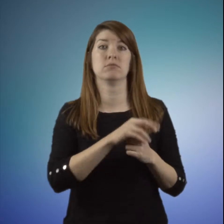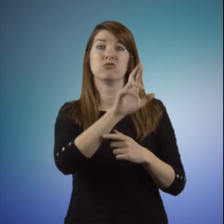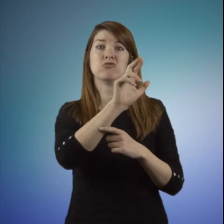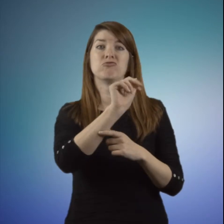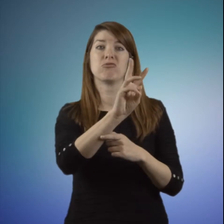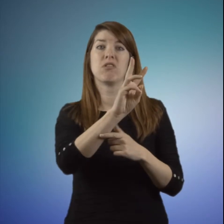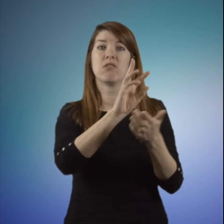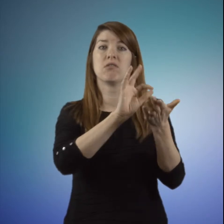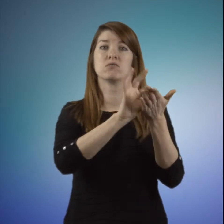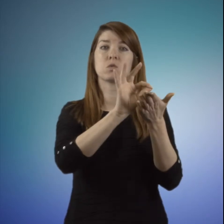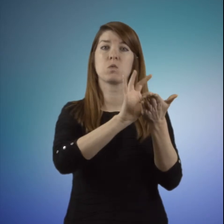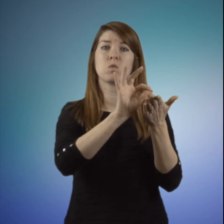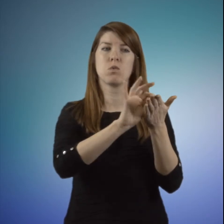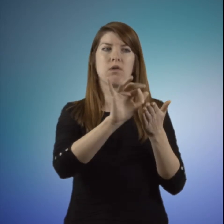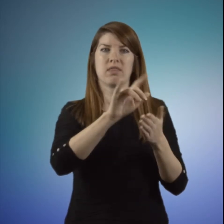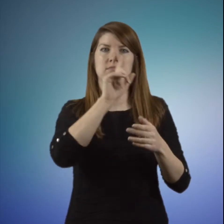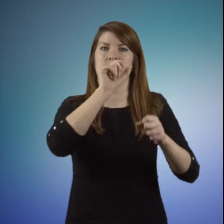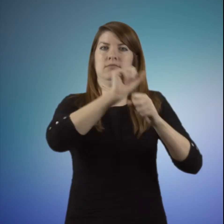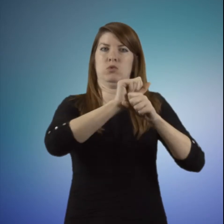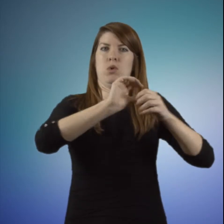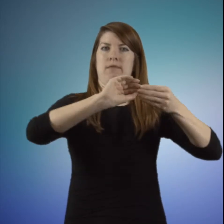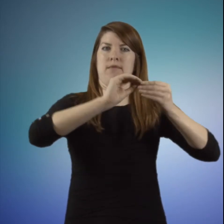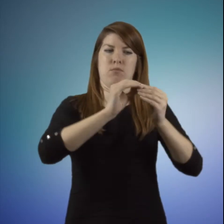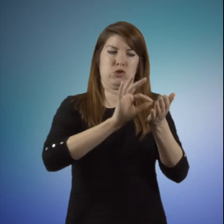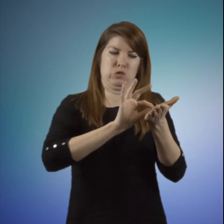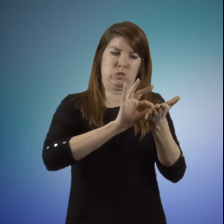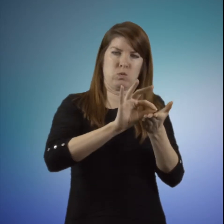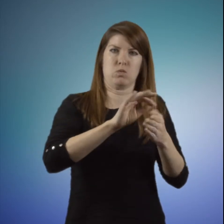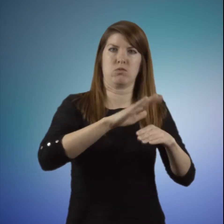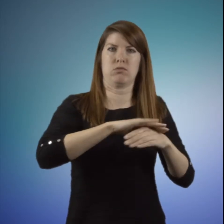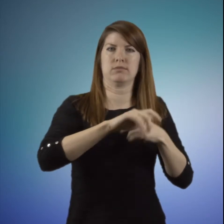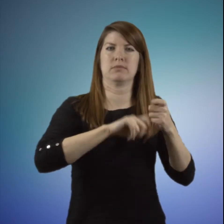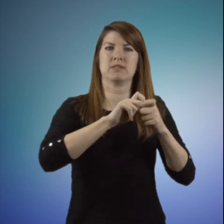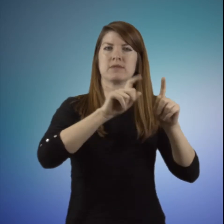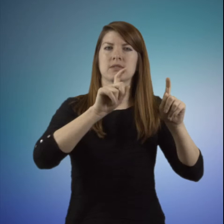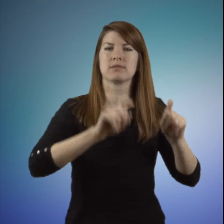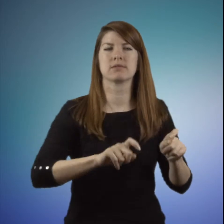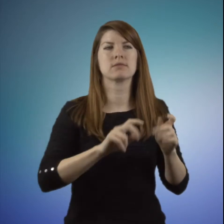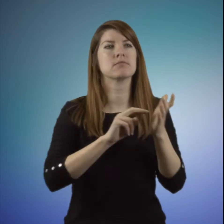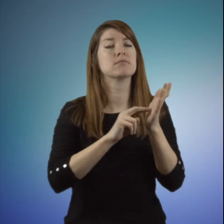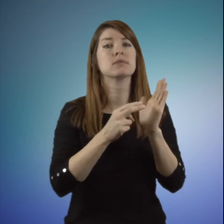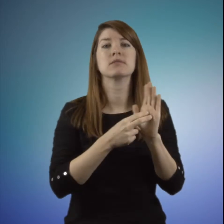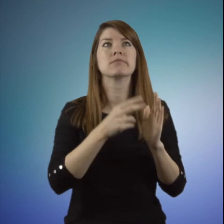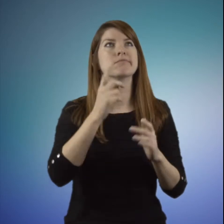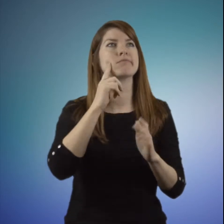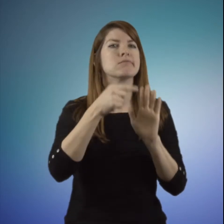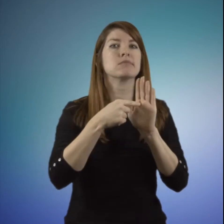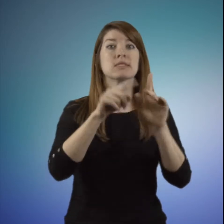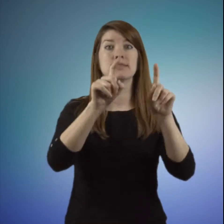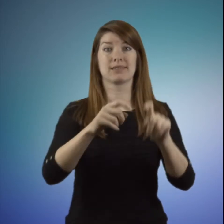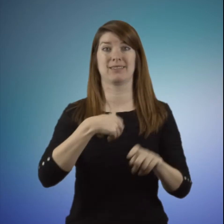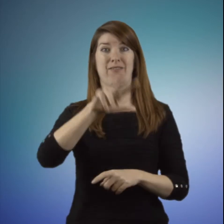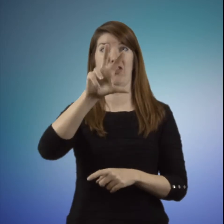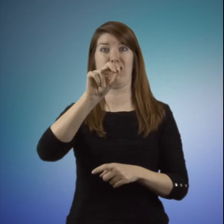And this is the actual number of scored items that are correct on a particular test. So, if there's 30 items on a test and your student